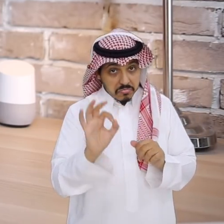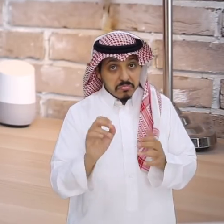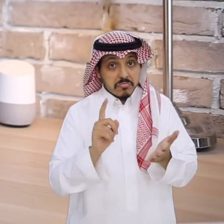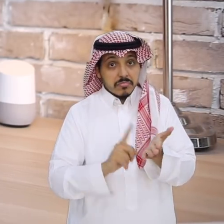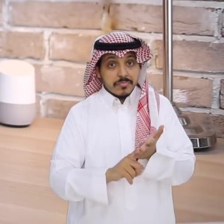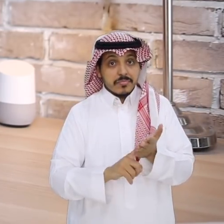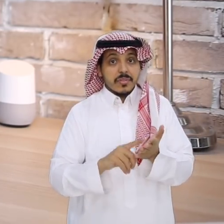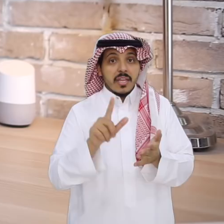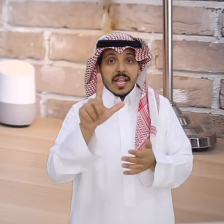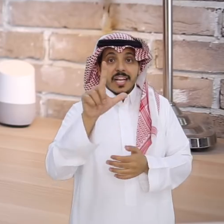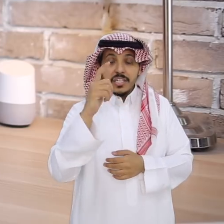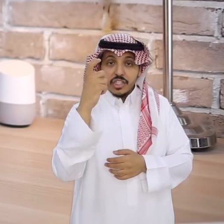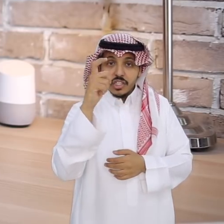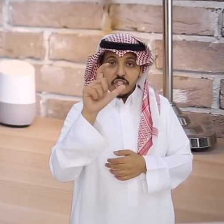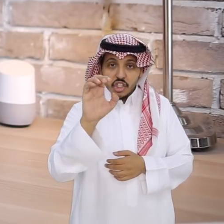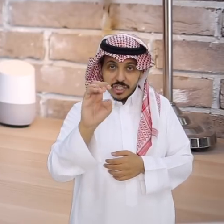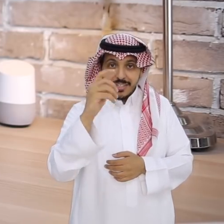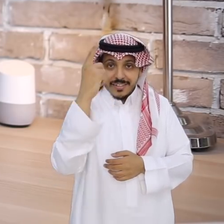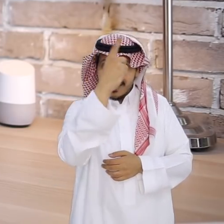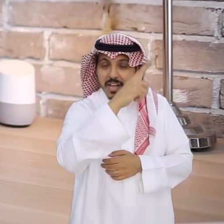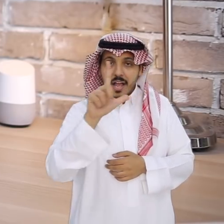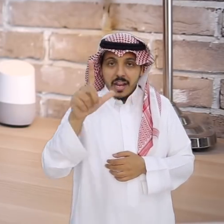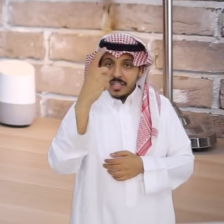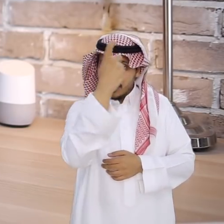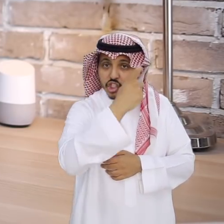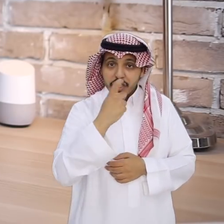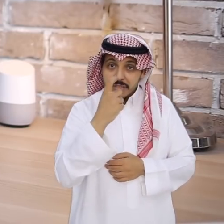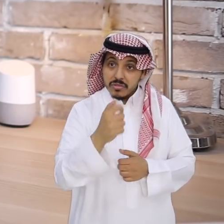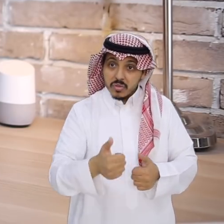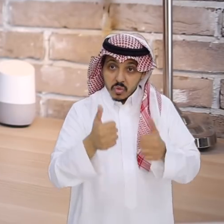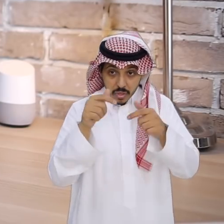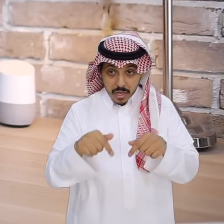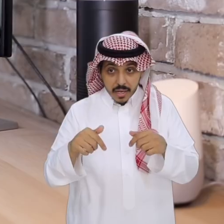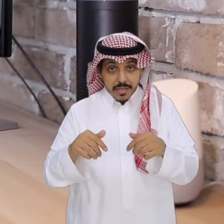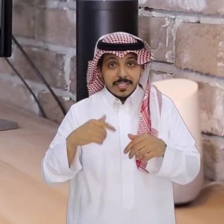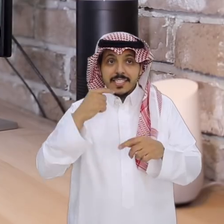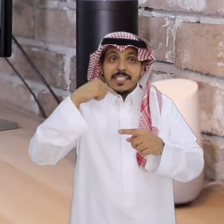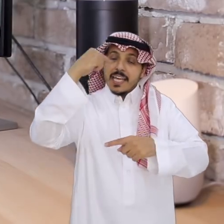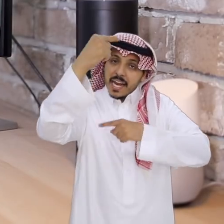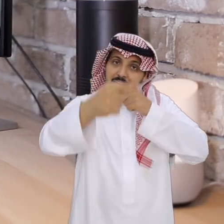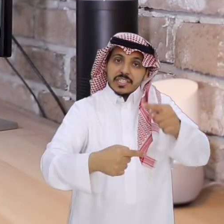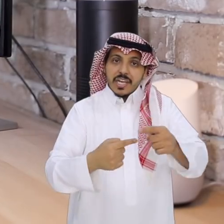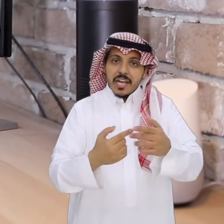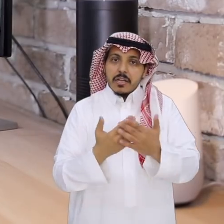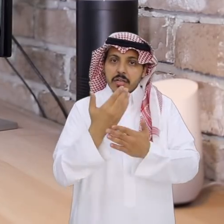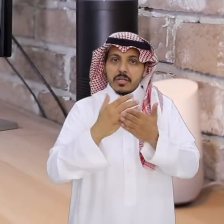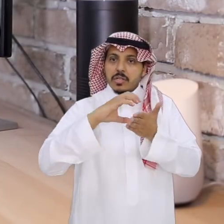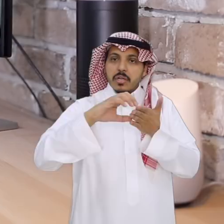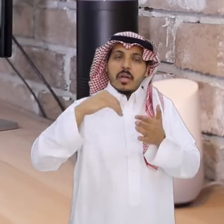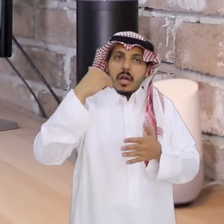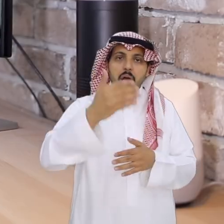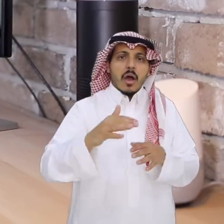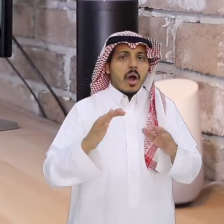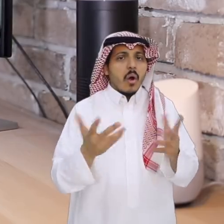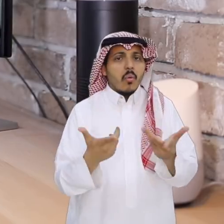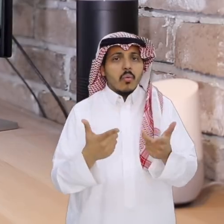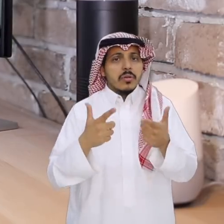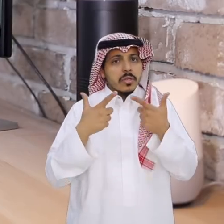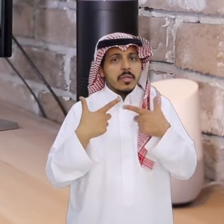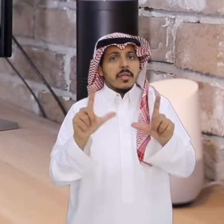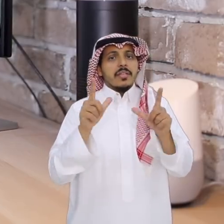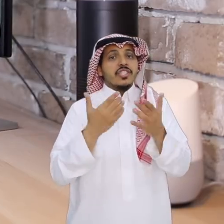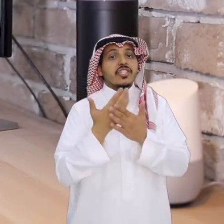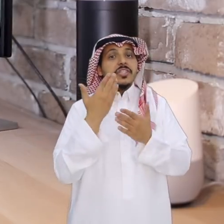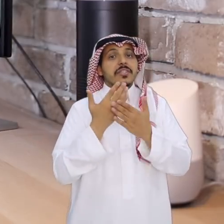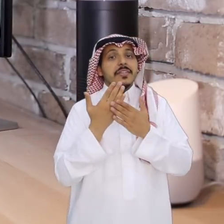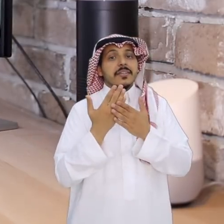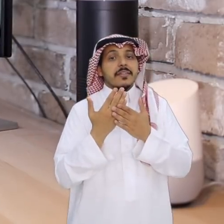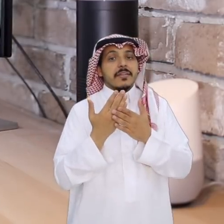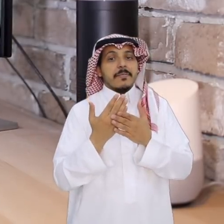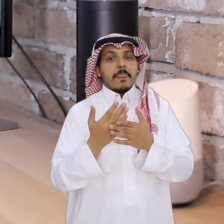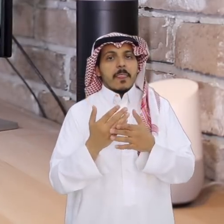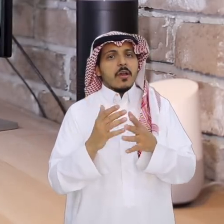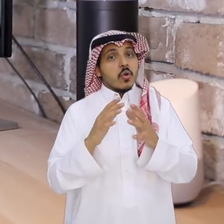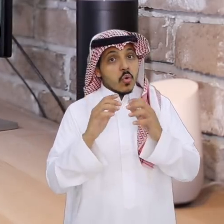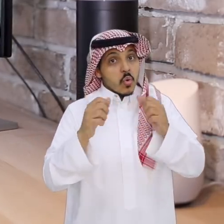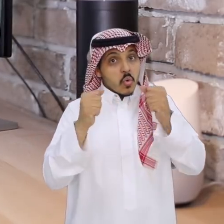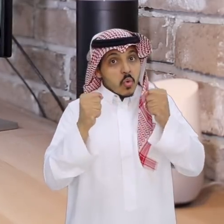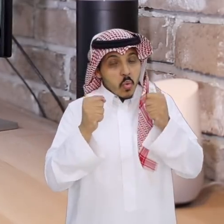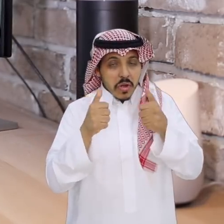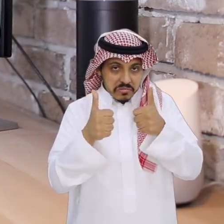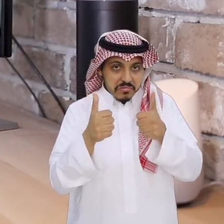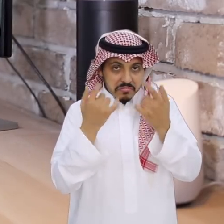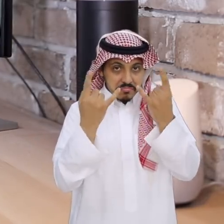Do you think that LG will compete this year with its devices? Or do you think that LG won't announce a dazzling phone? Or you think it will announce something new but won't compete?